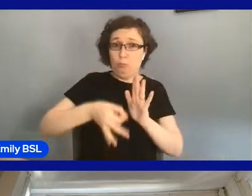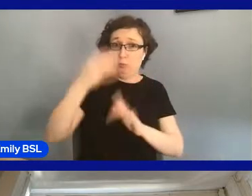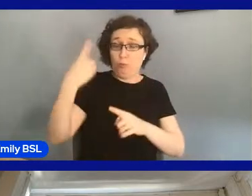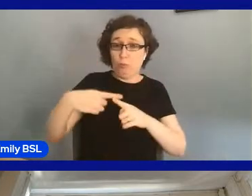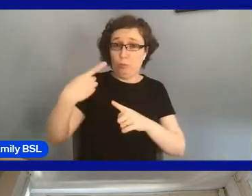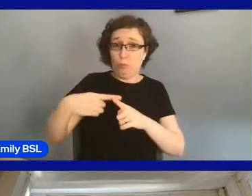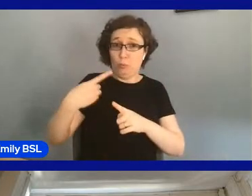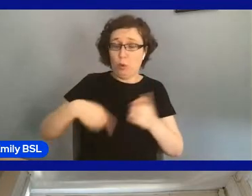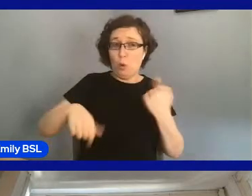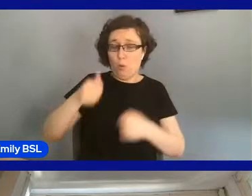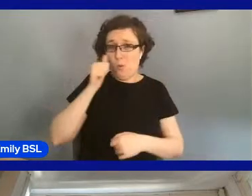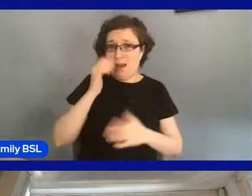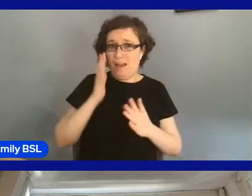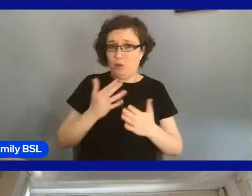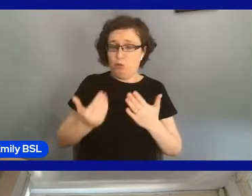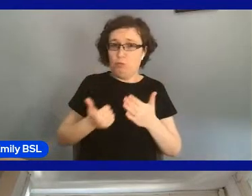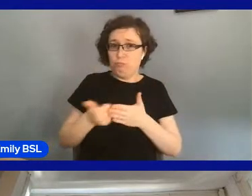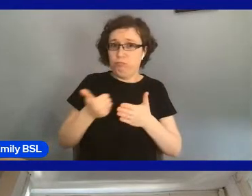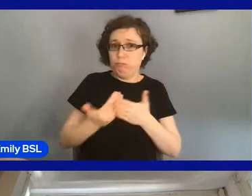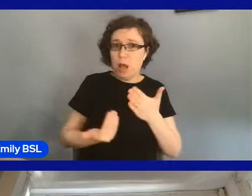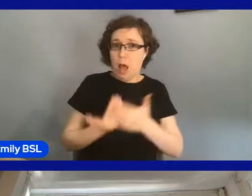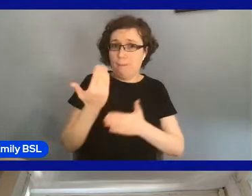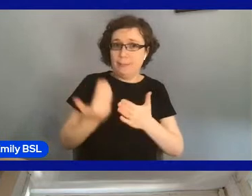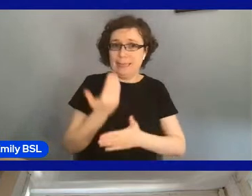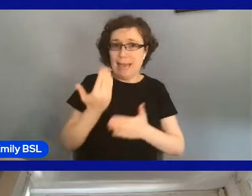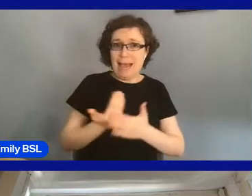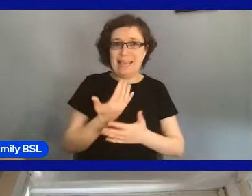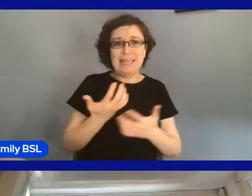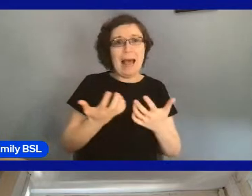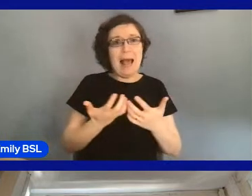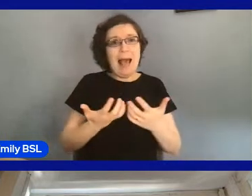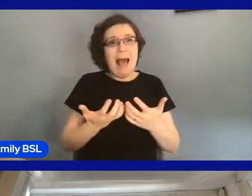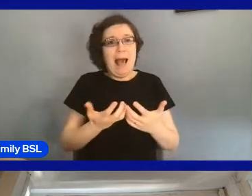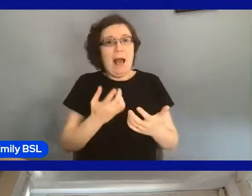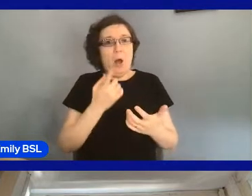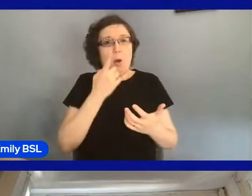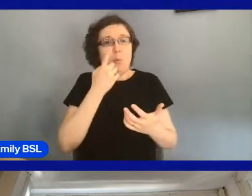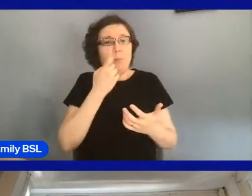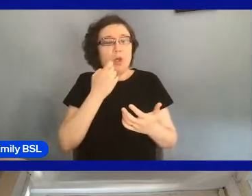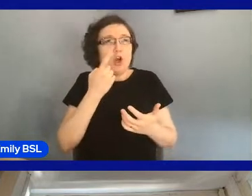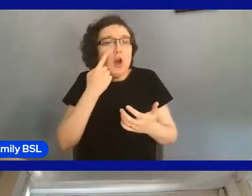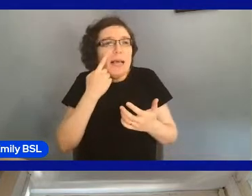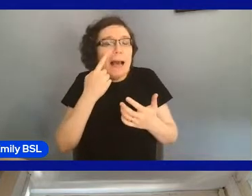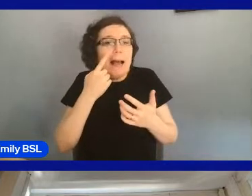browser technology, that is around at the moment, it is progressing at quite a rapid rate, so